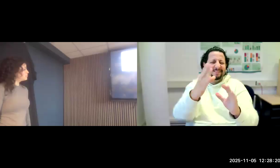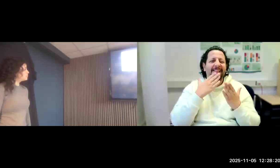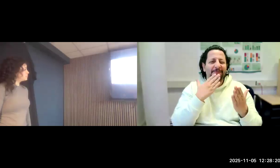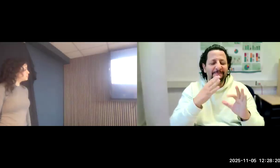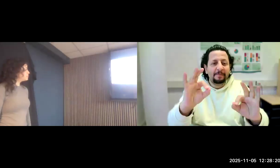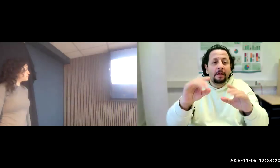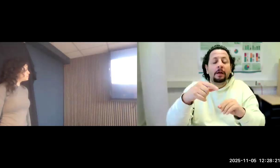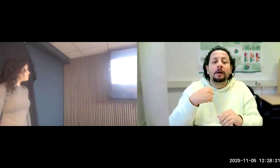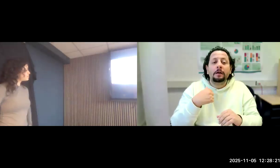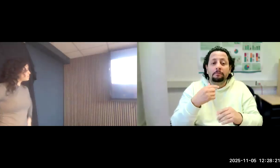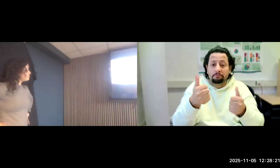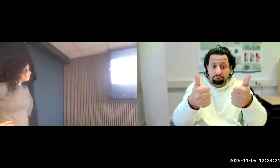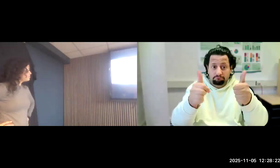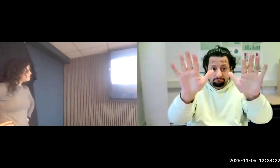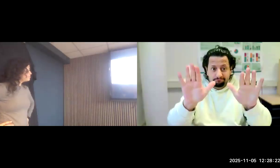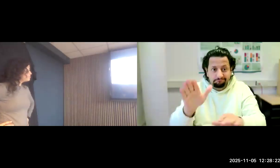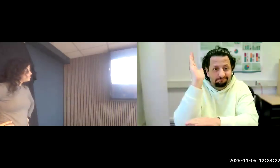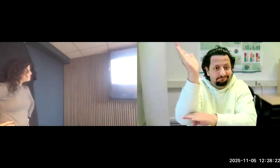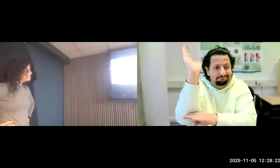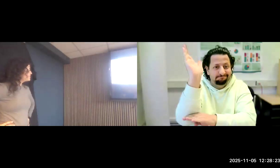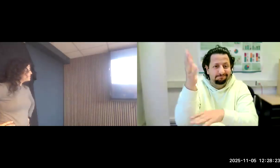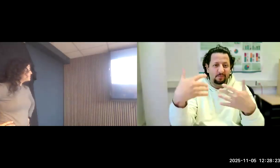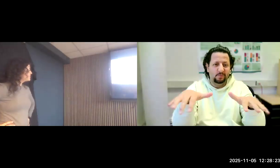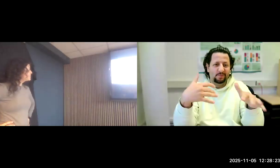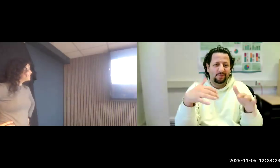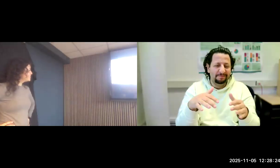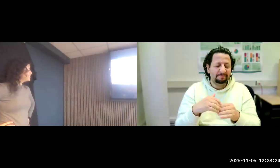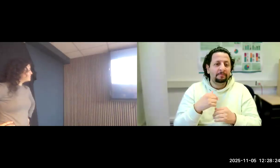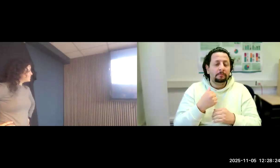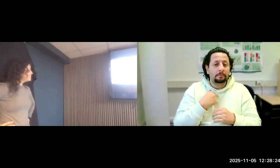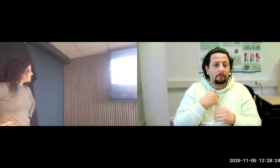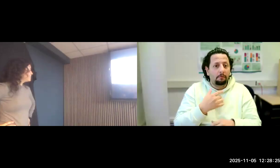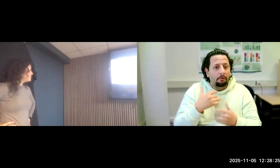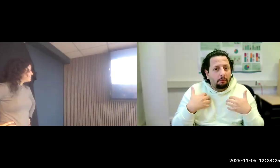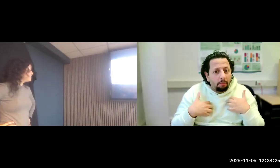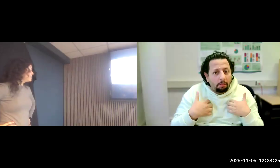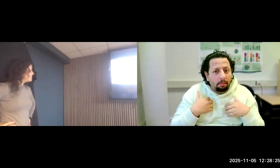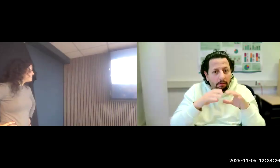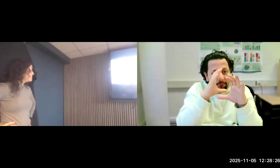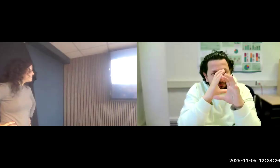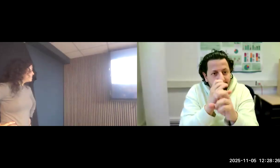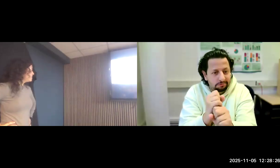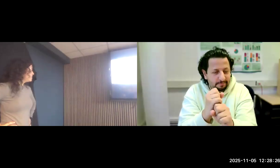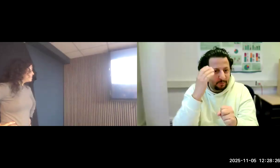Hopefully you can see me, thank you. Okay, what a lovely presentation, a great talk.